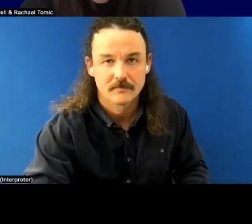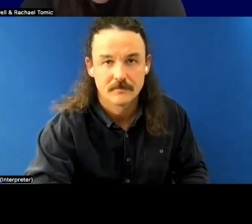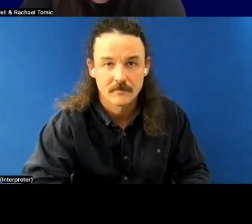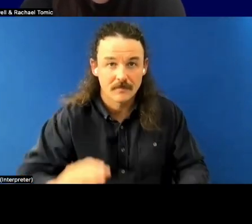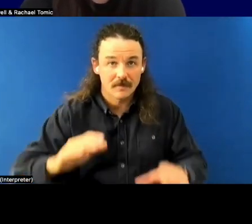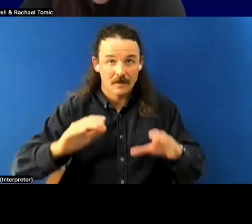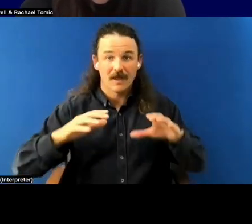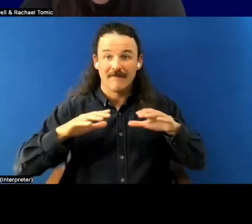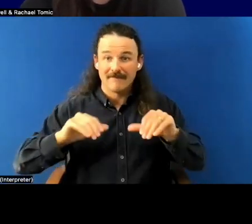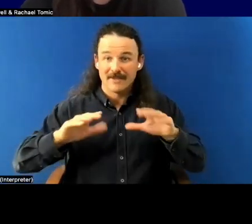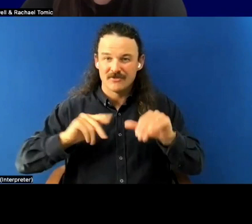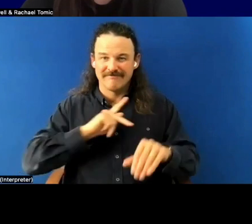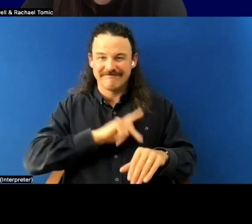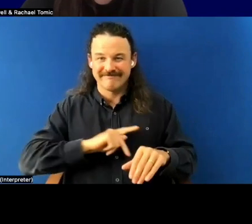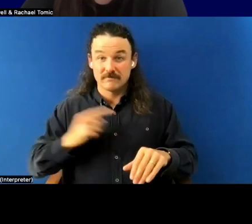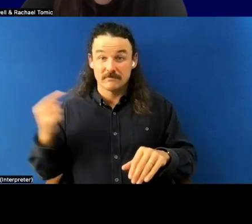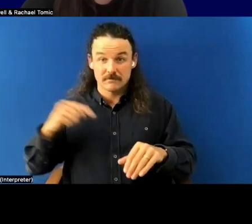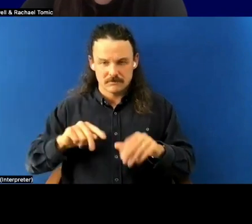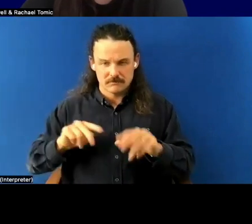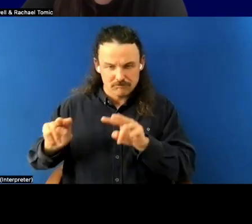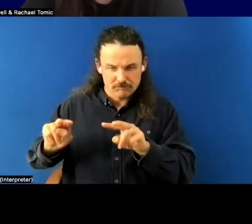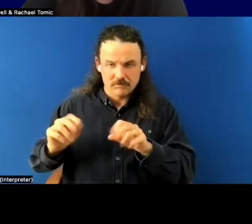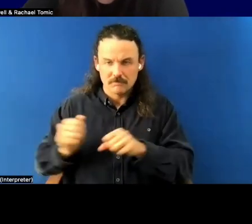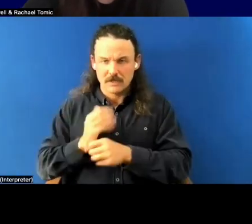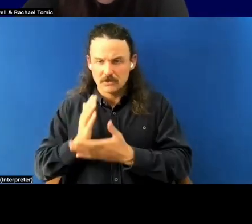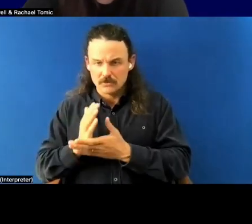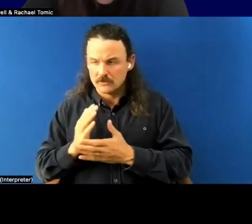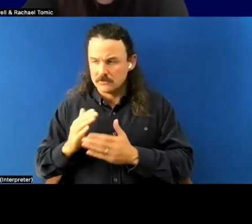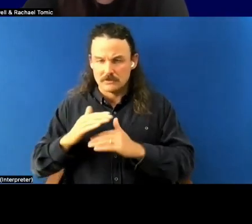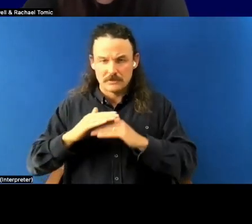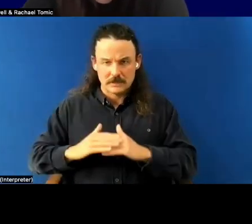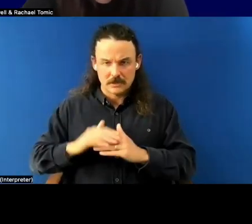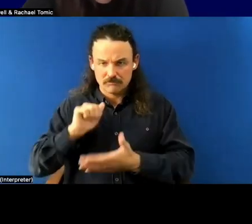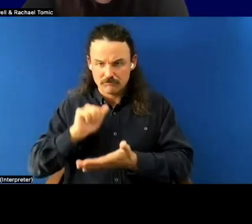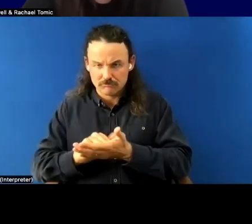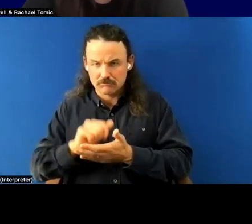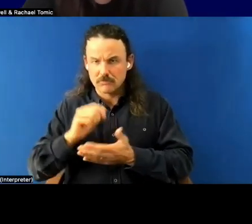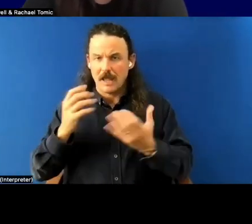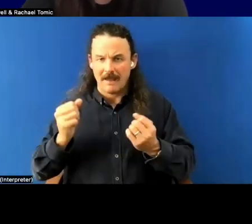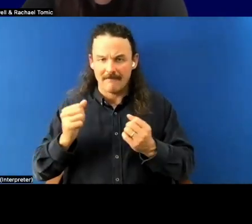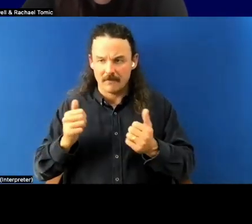supported seated and we needed to make sure that she had appropriate head control and trunk control